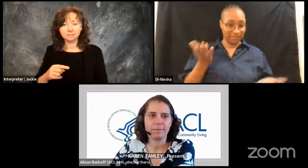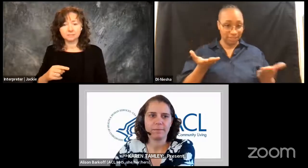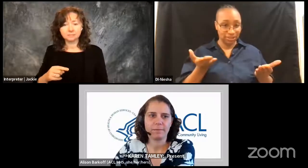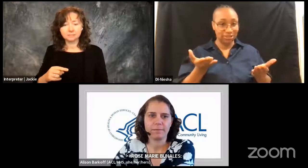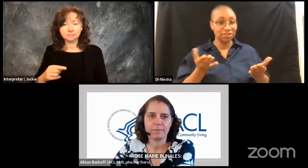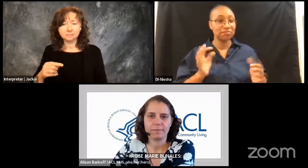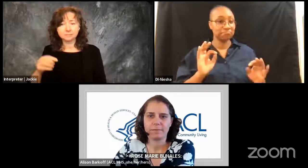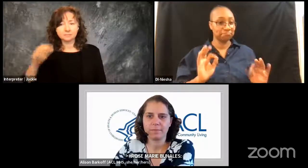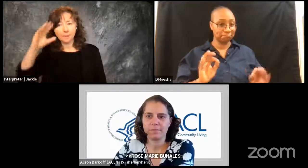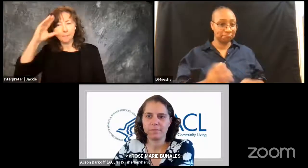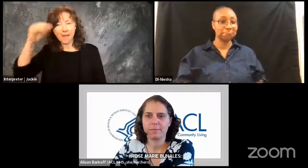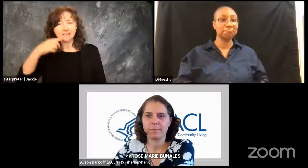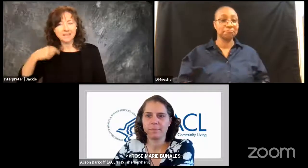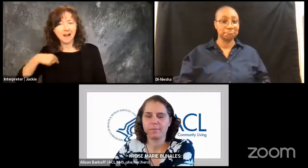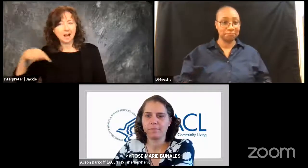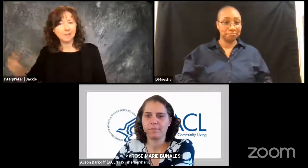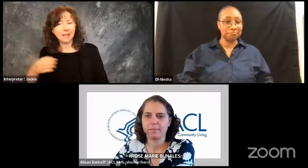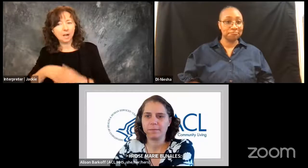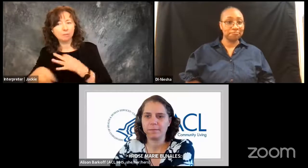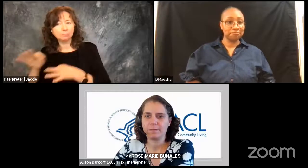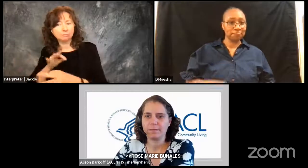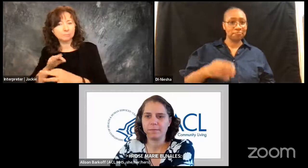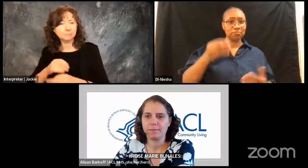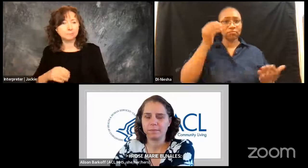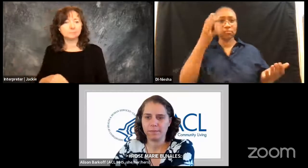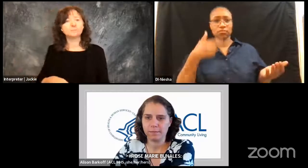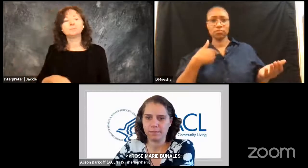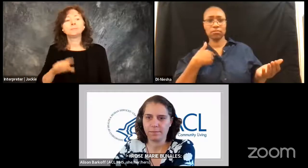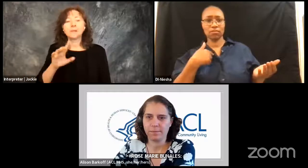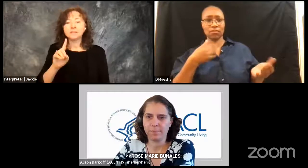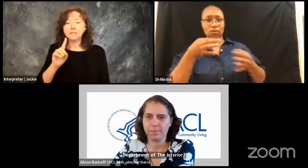Department of Transportation?